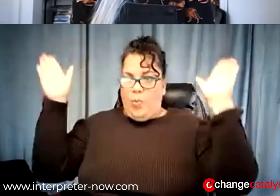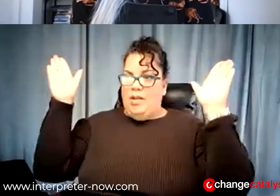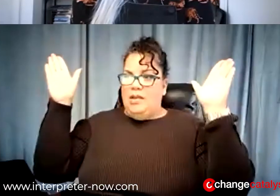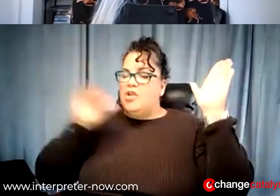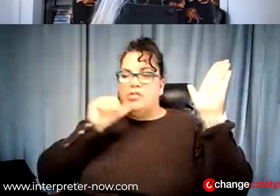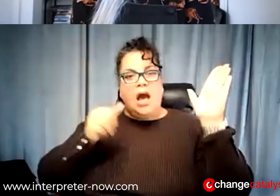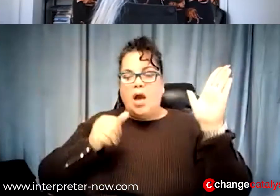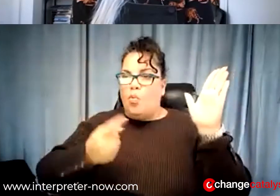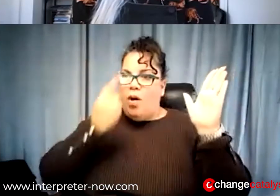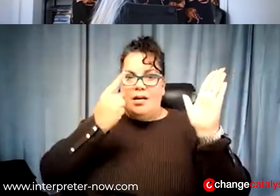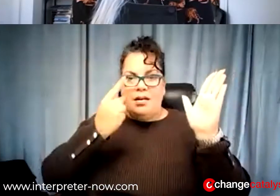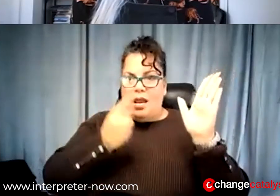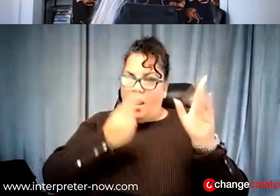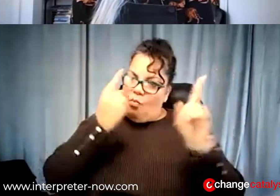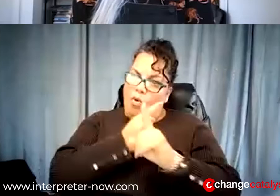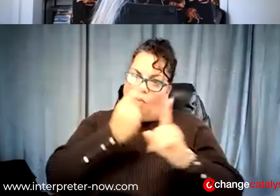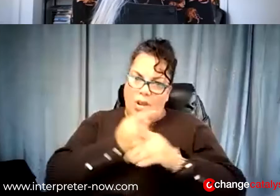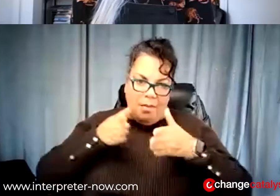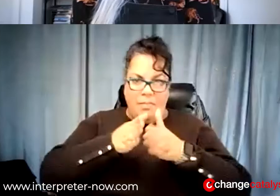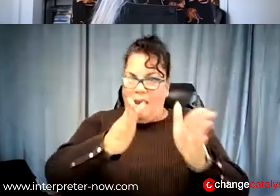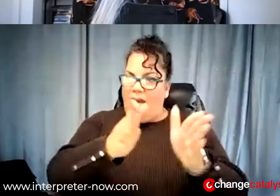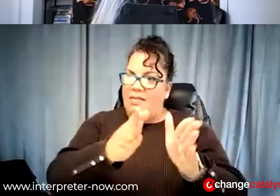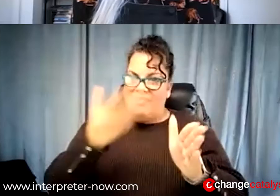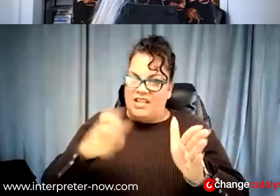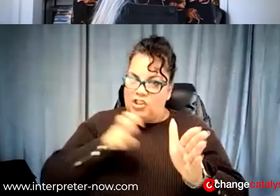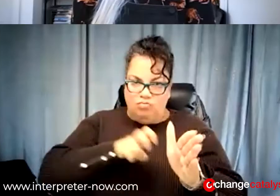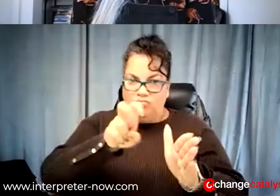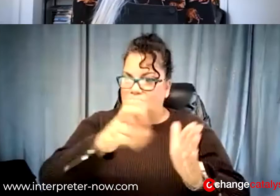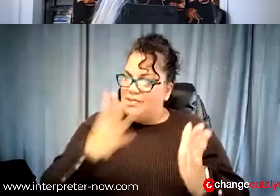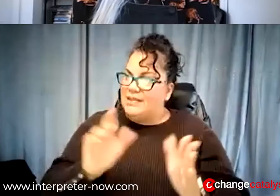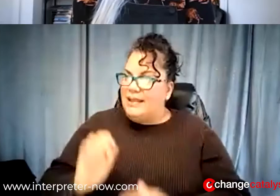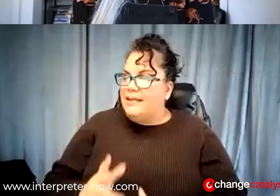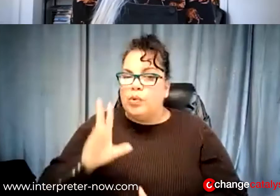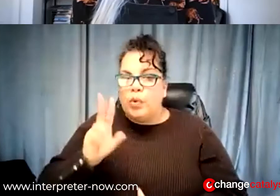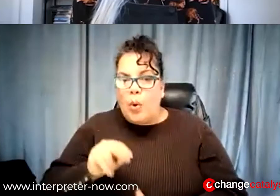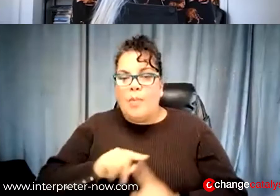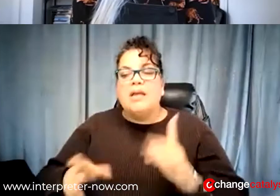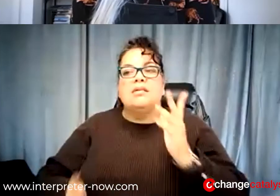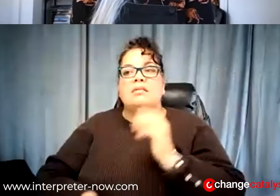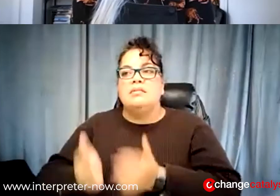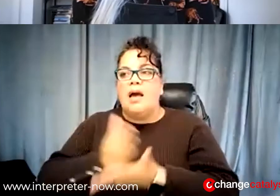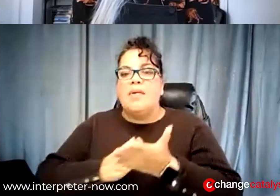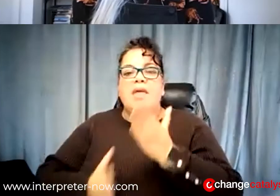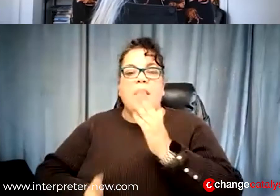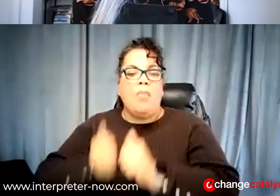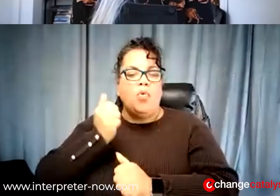path and that some of the most fulfillment and satisfaction and success can come from